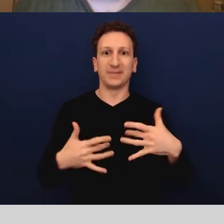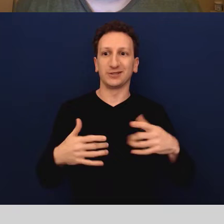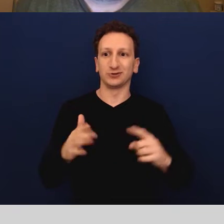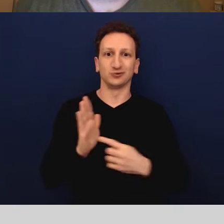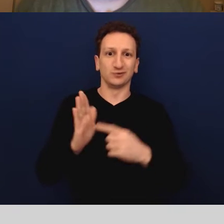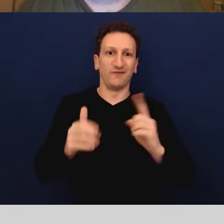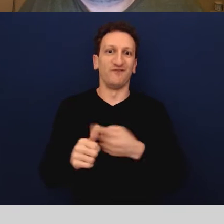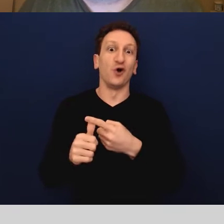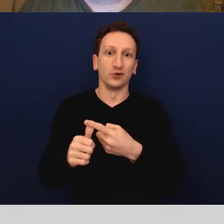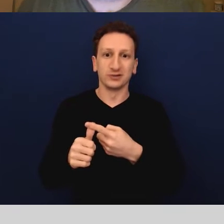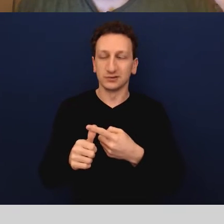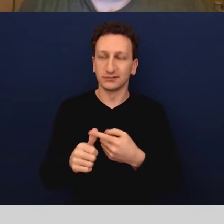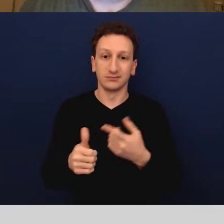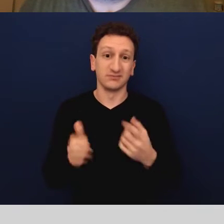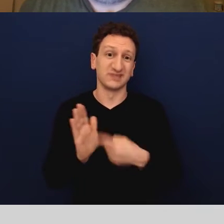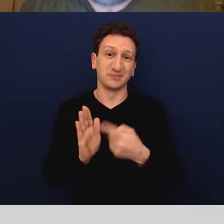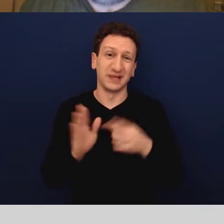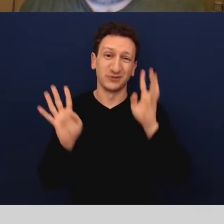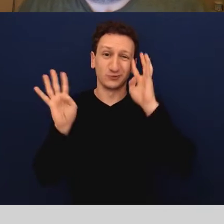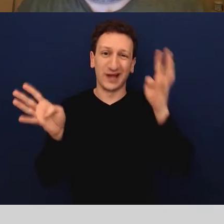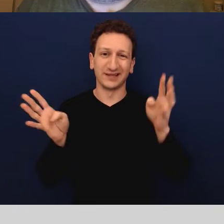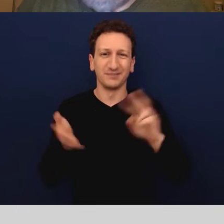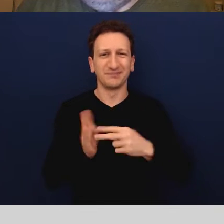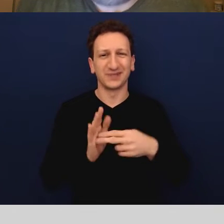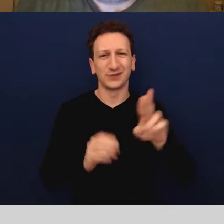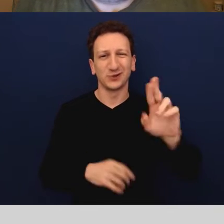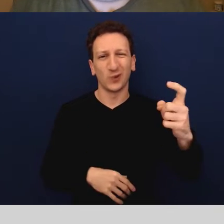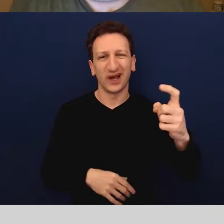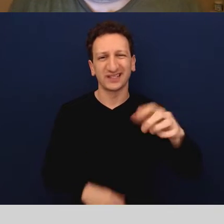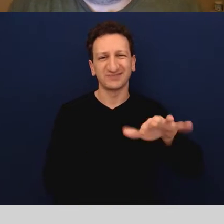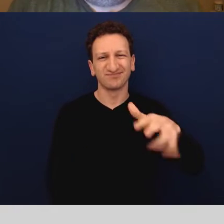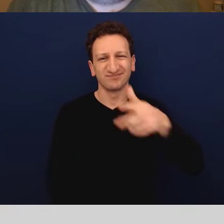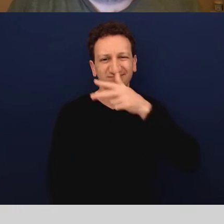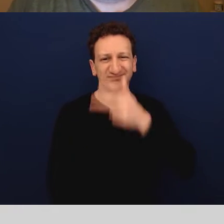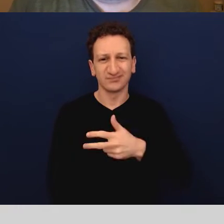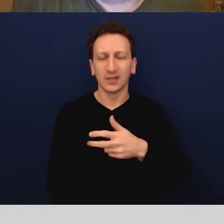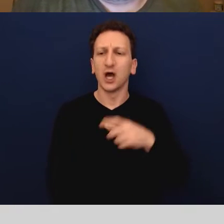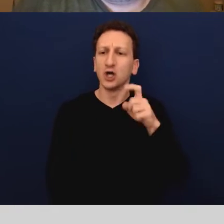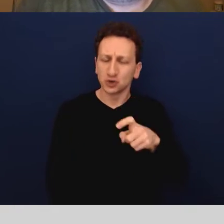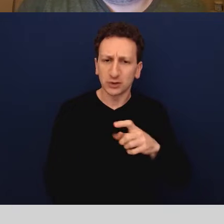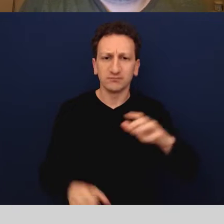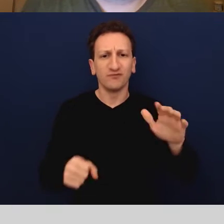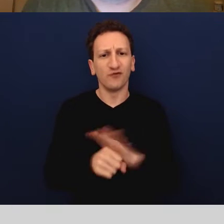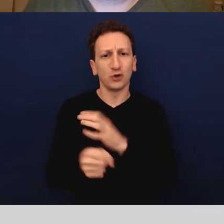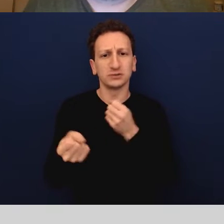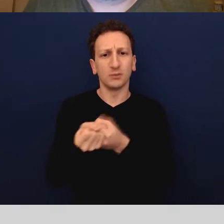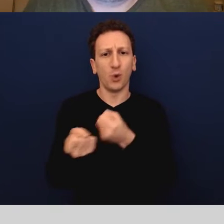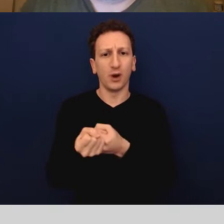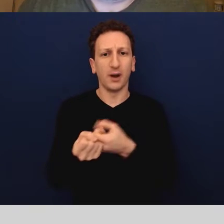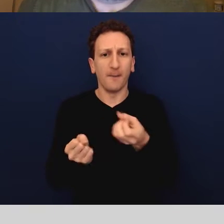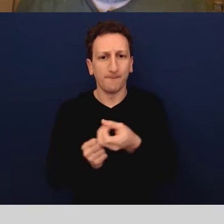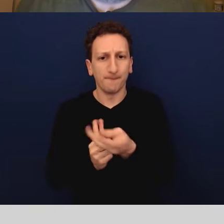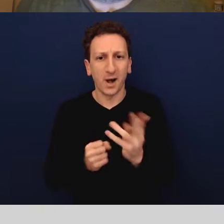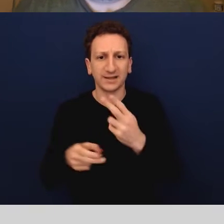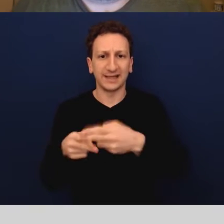which is sometimes random, not a great experience. They want us to have proper support for multiple name. There's always these people